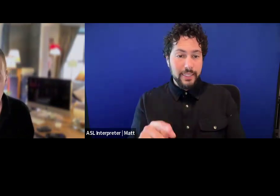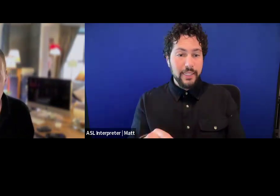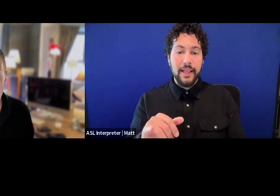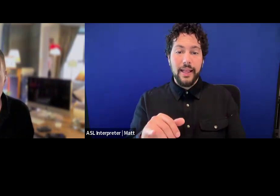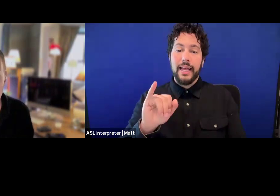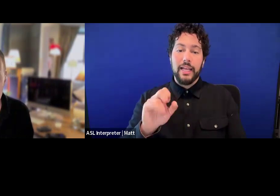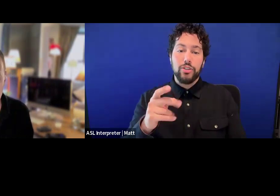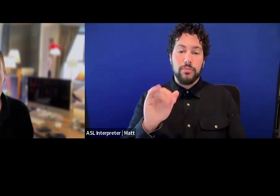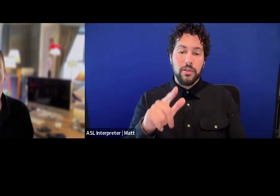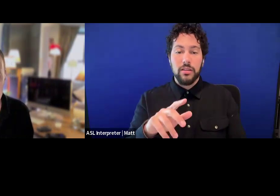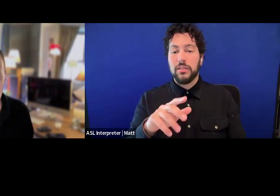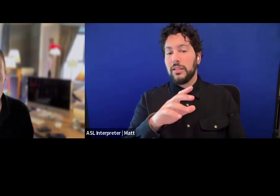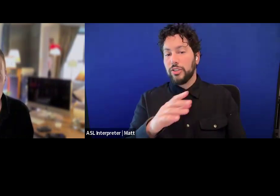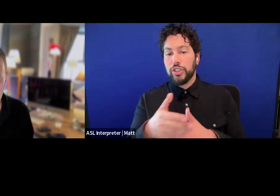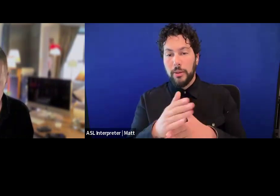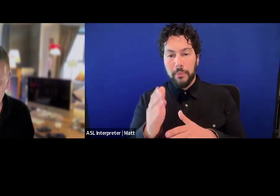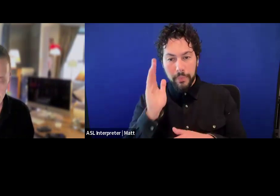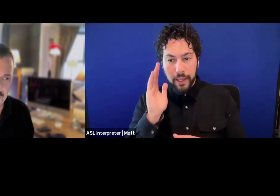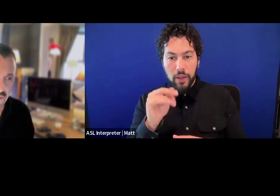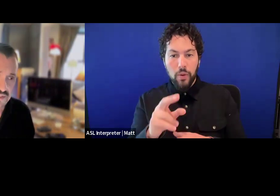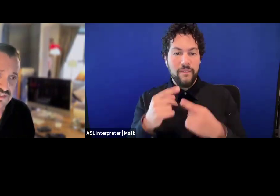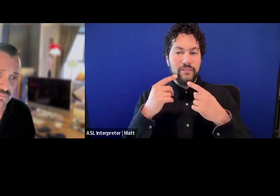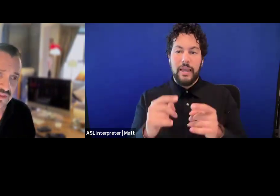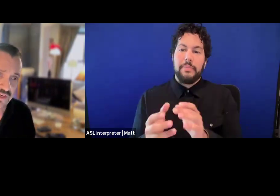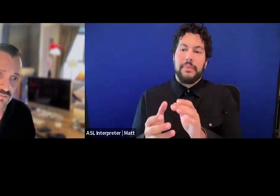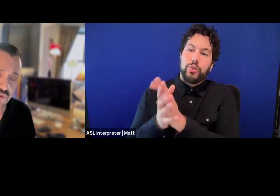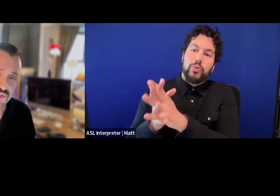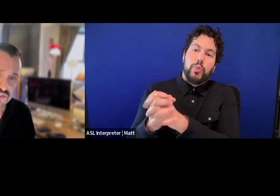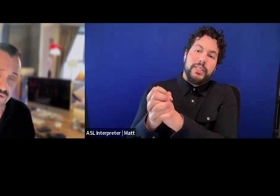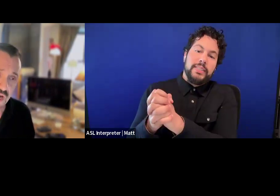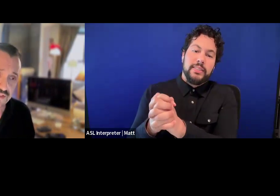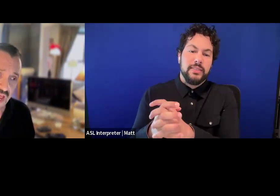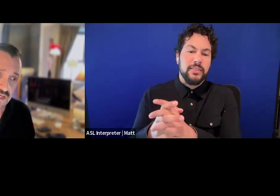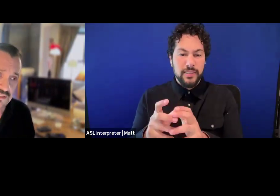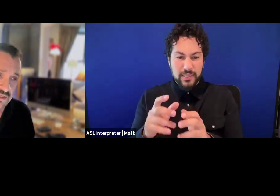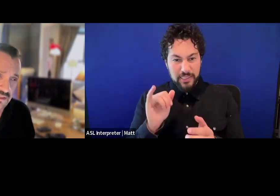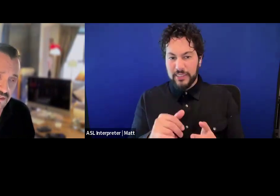Desire does not appear as identity, It appears as something that emerges through contact,